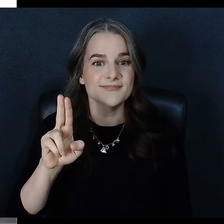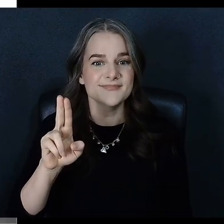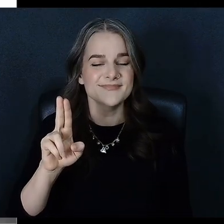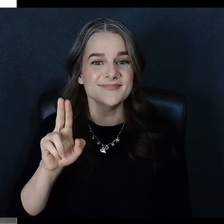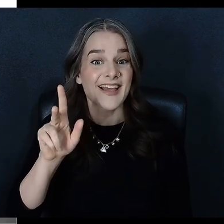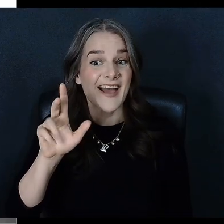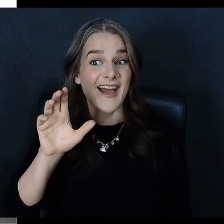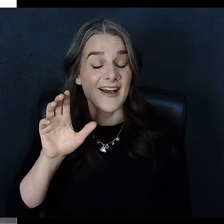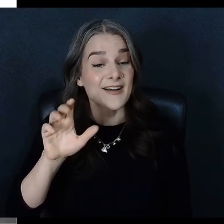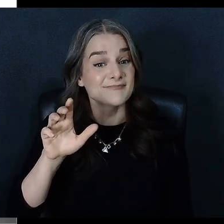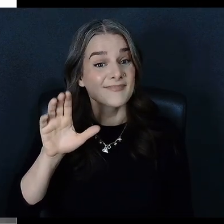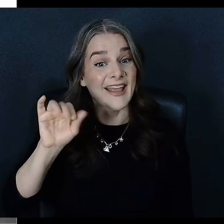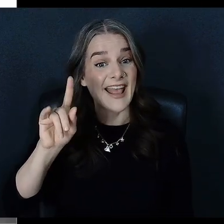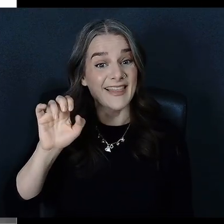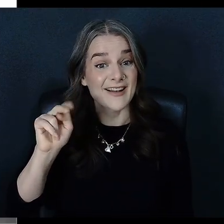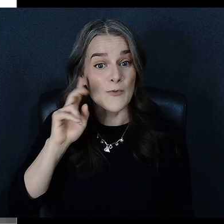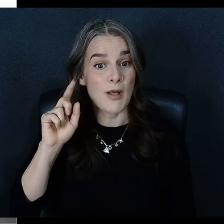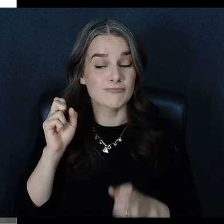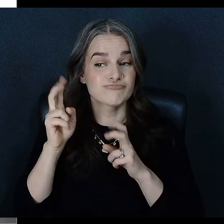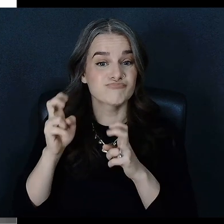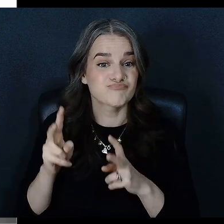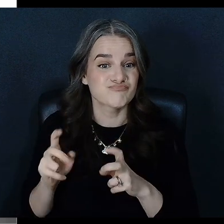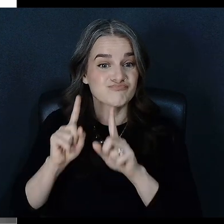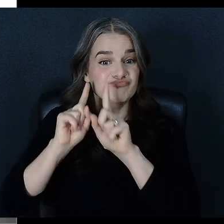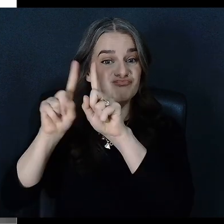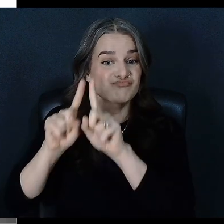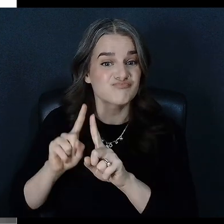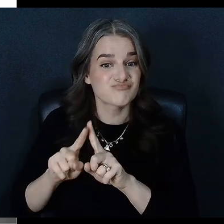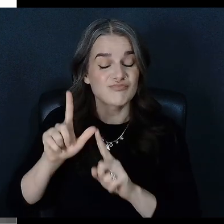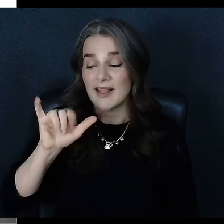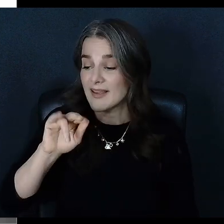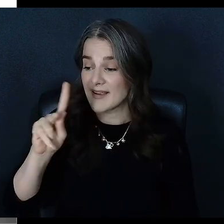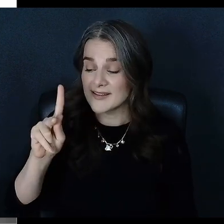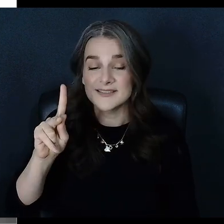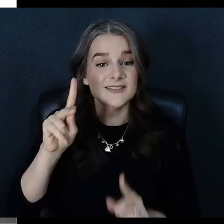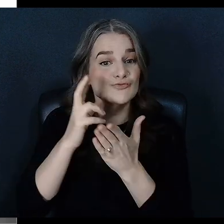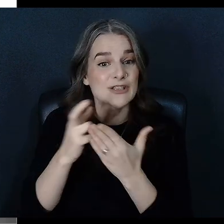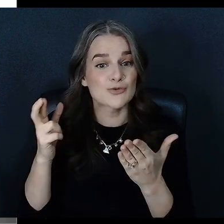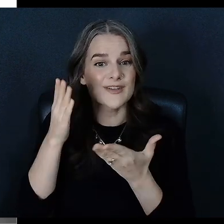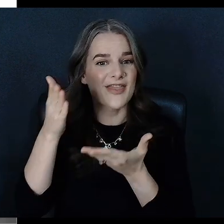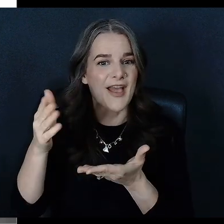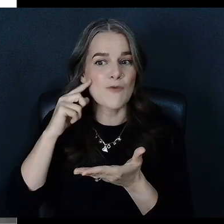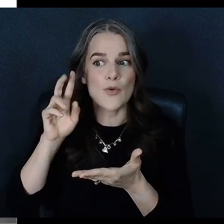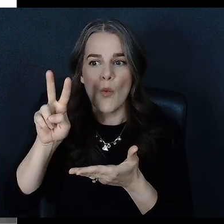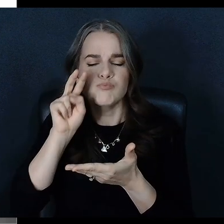of other resource links in the chat as well for your viewing and linkage pleasure.